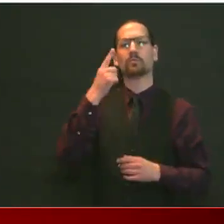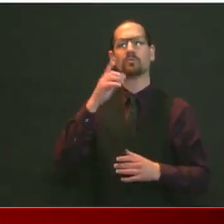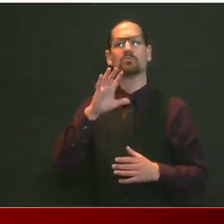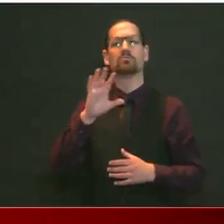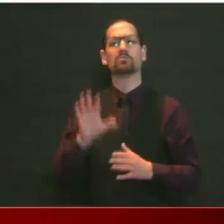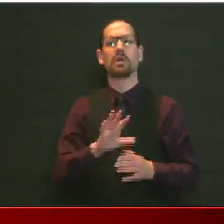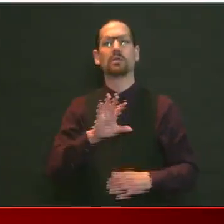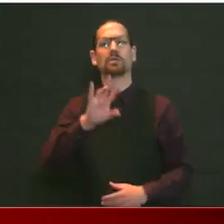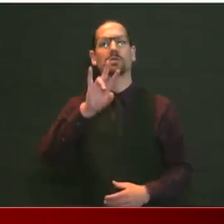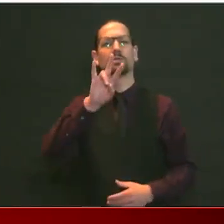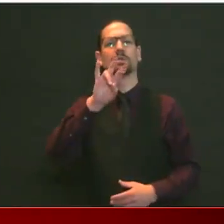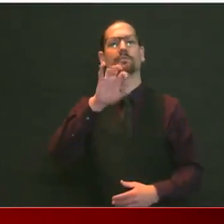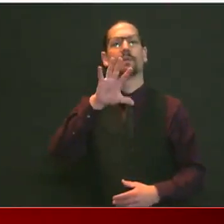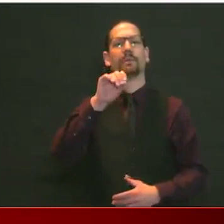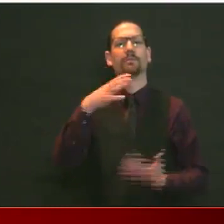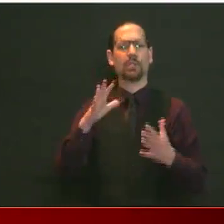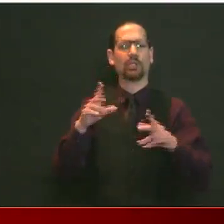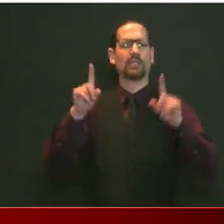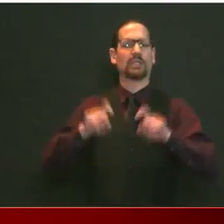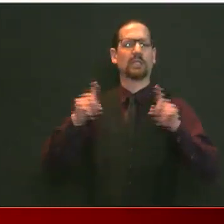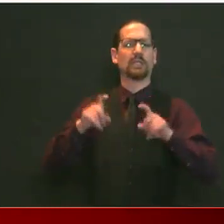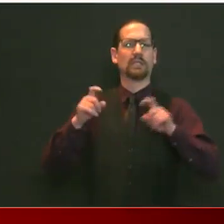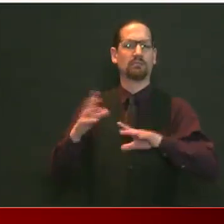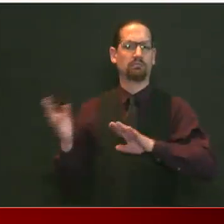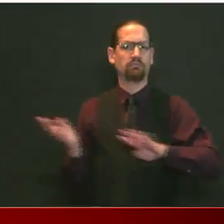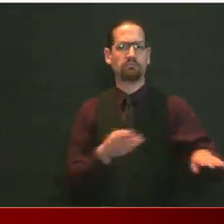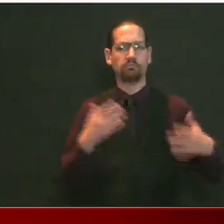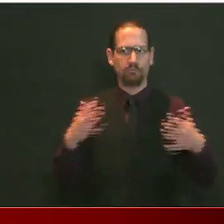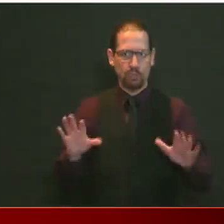ABOUT 750 PEOPLE HAVE ACTUALLY BEEN TESTED